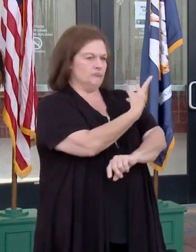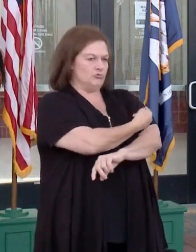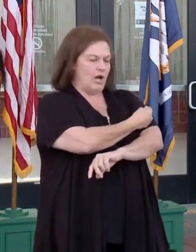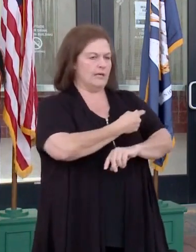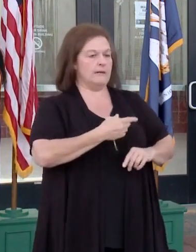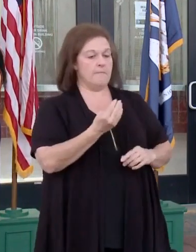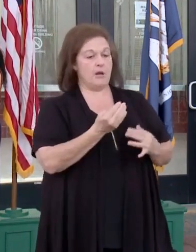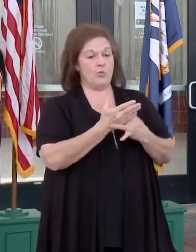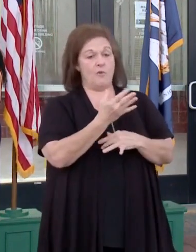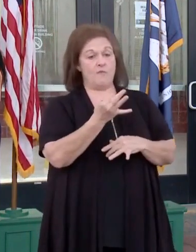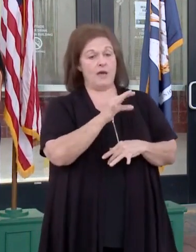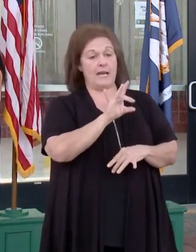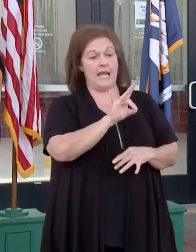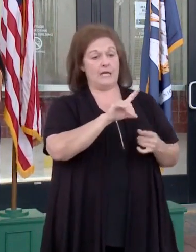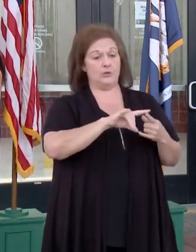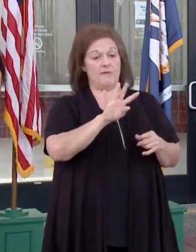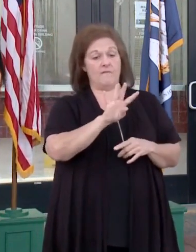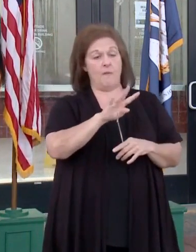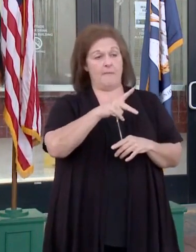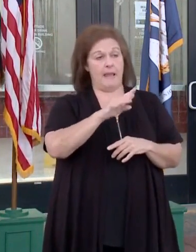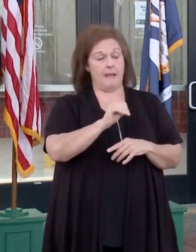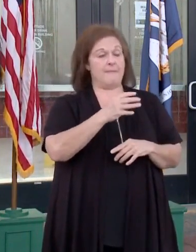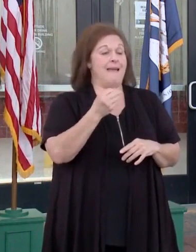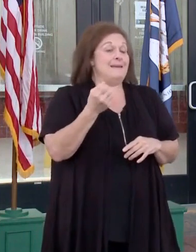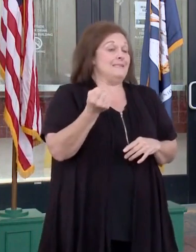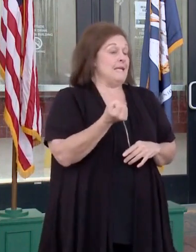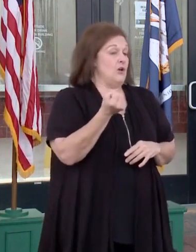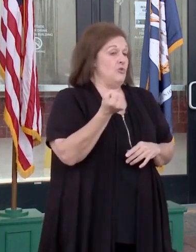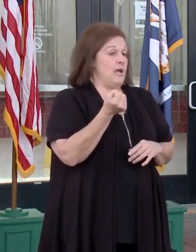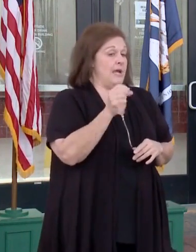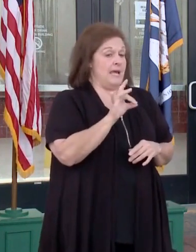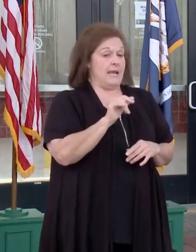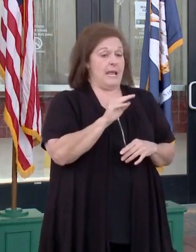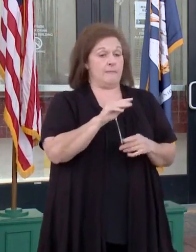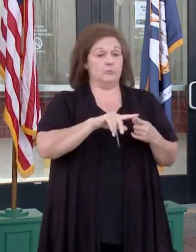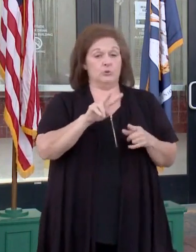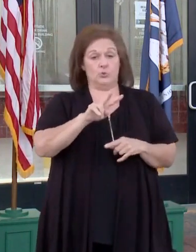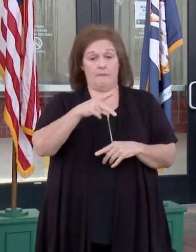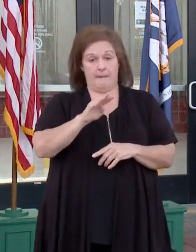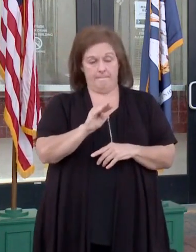friday eight a.m. To four p.m. And saturday eight a.m. To two p.m. And the